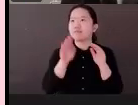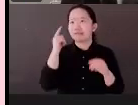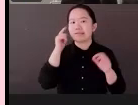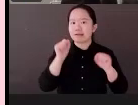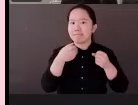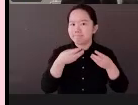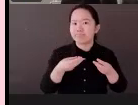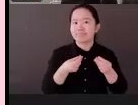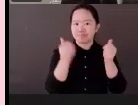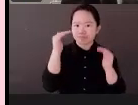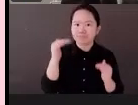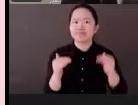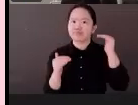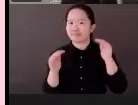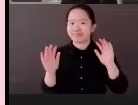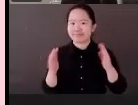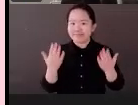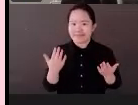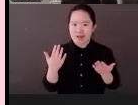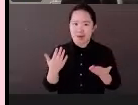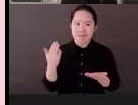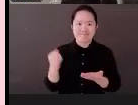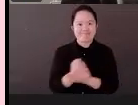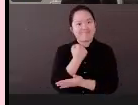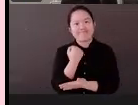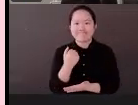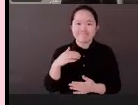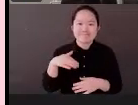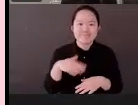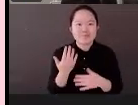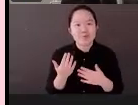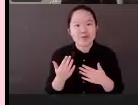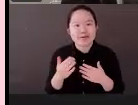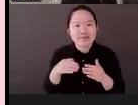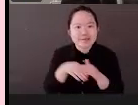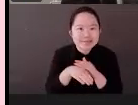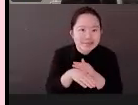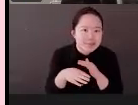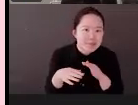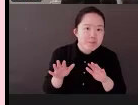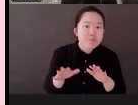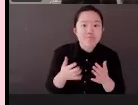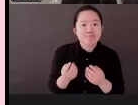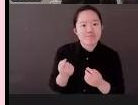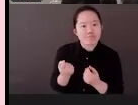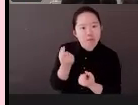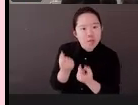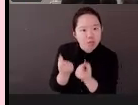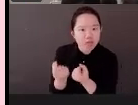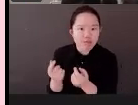If there are no roles on it, they are native app.